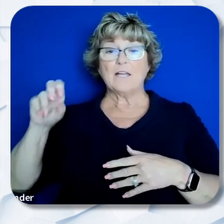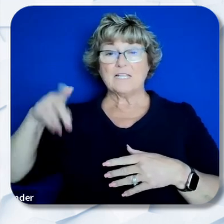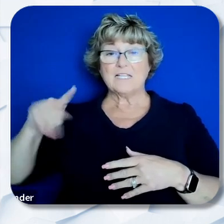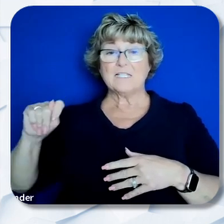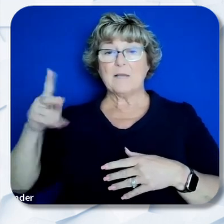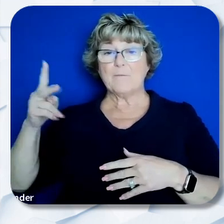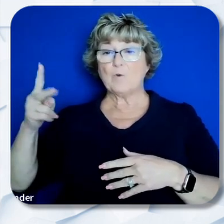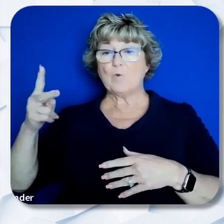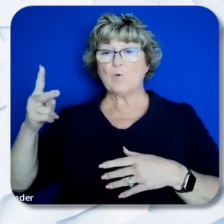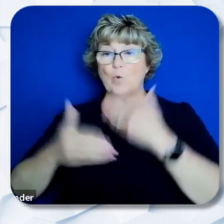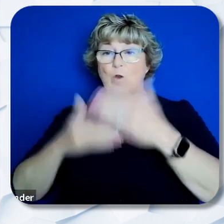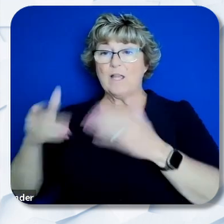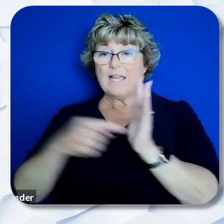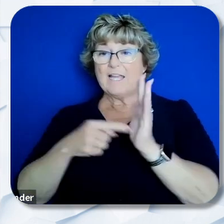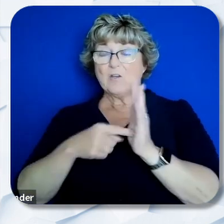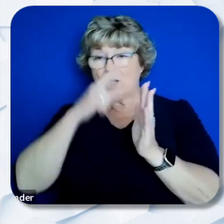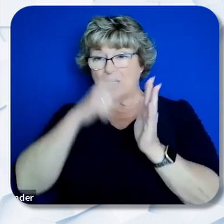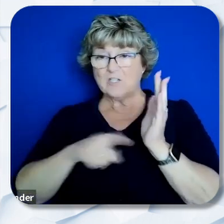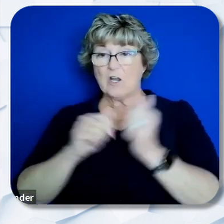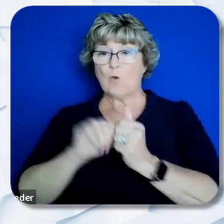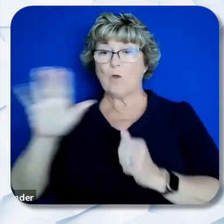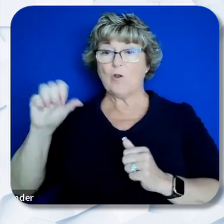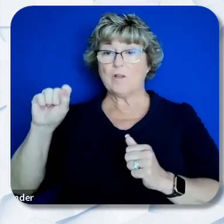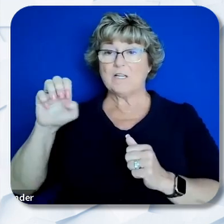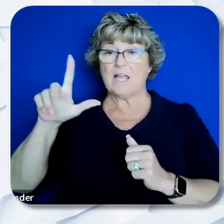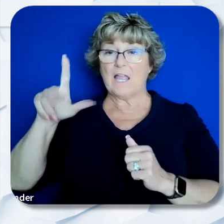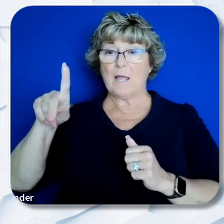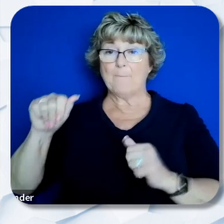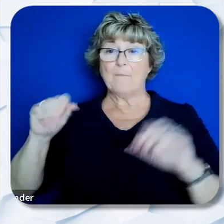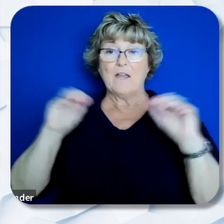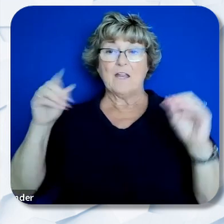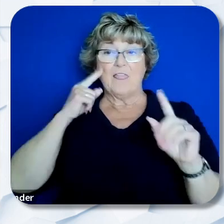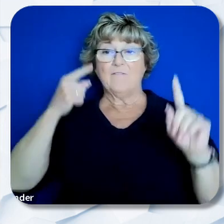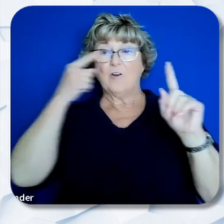going to want to check in with your SELPA, as nothing for Targeted Levels 1 and 2 is